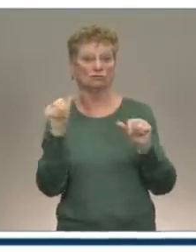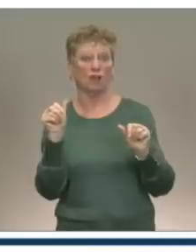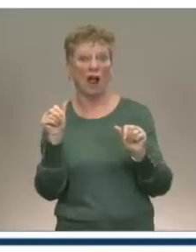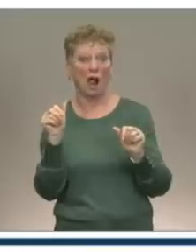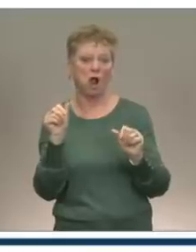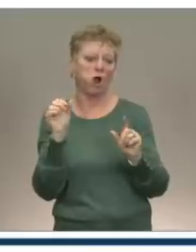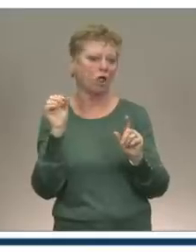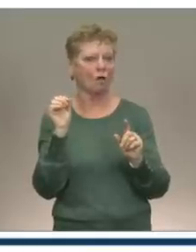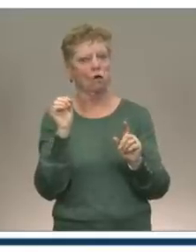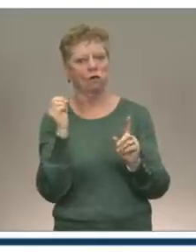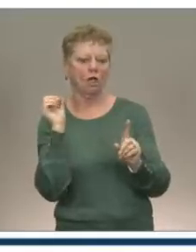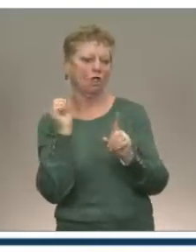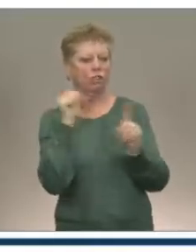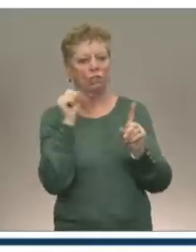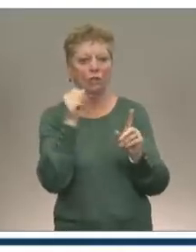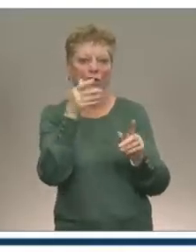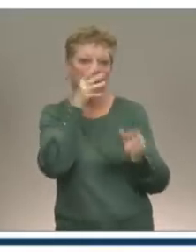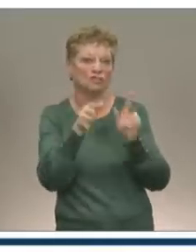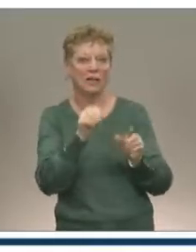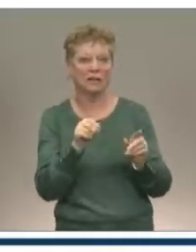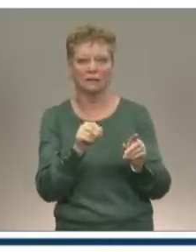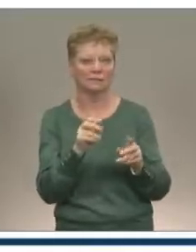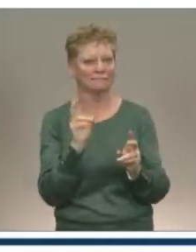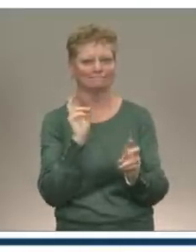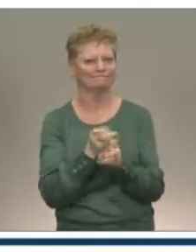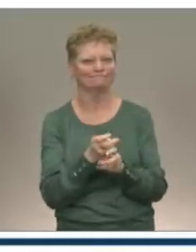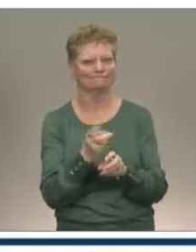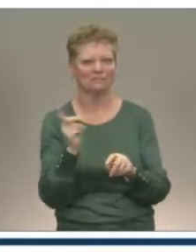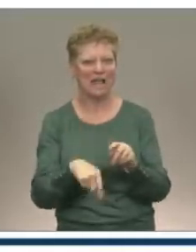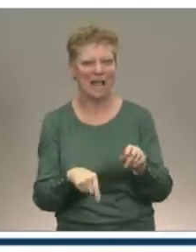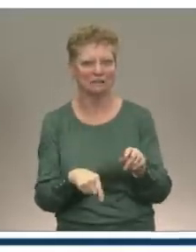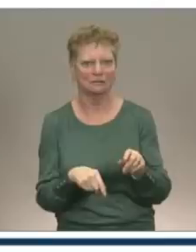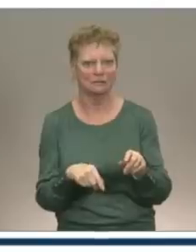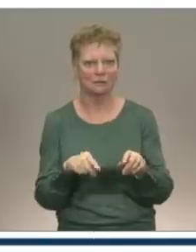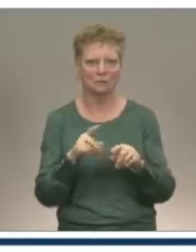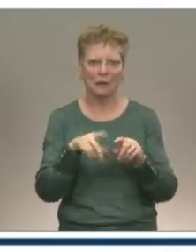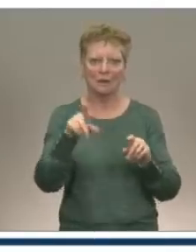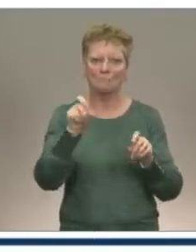fraudulent proof of vaccination but it only works if actually people are actually using the reader